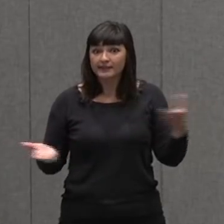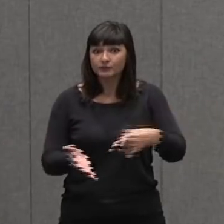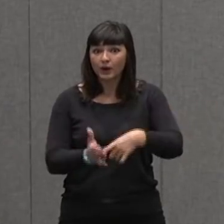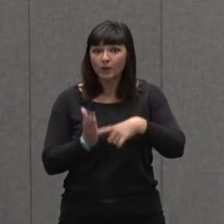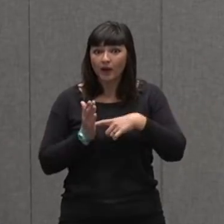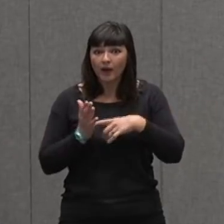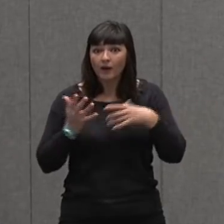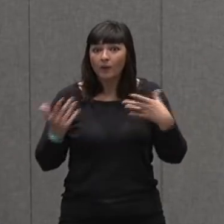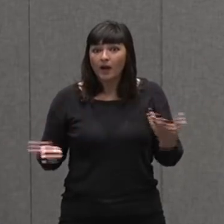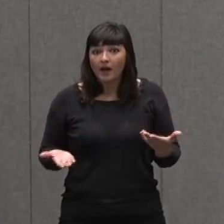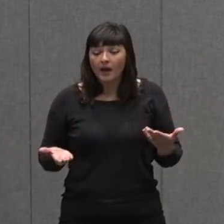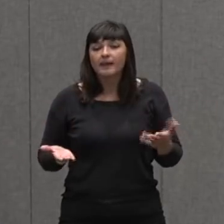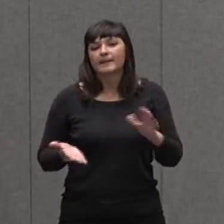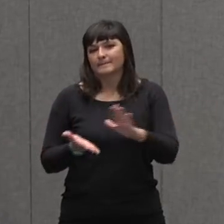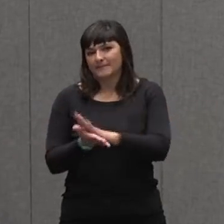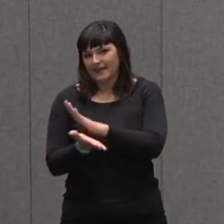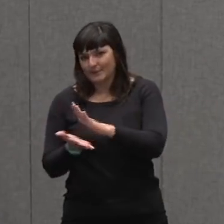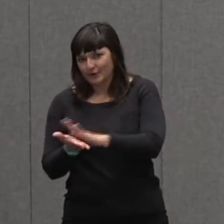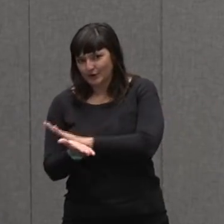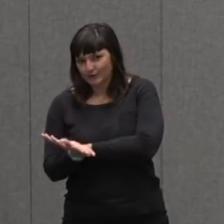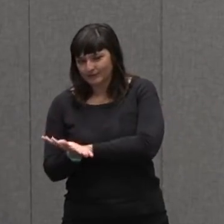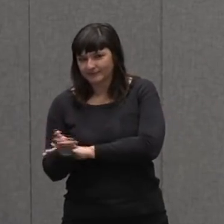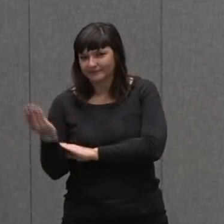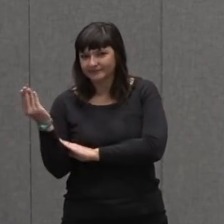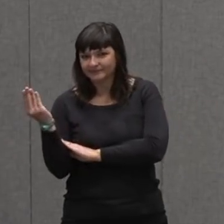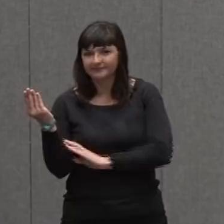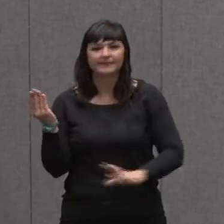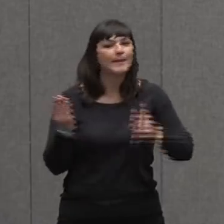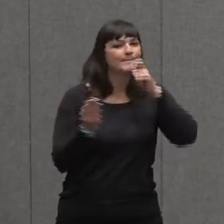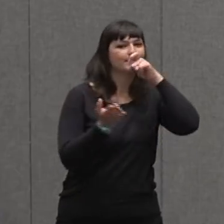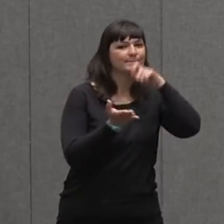All right, are you ready learners? Let's get started.